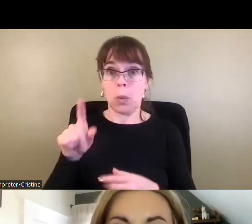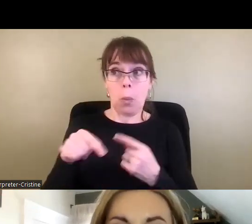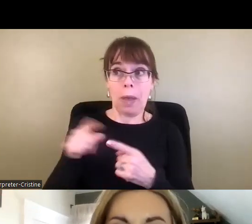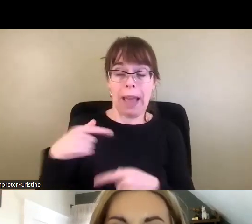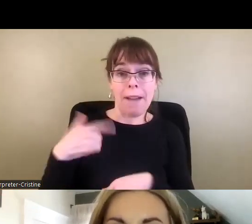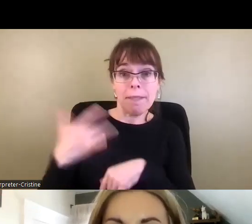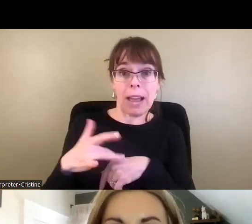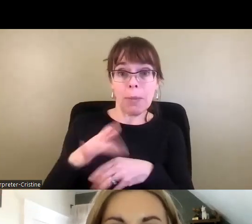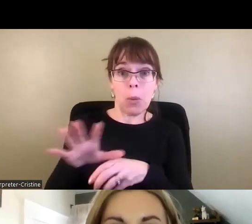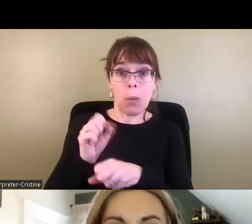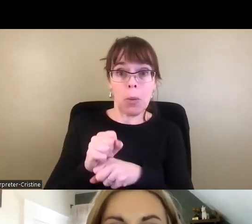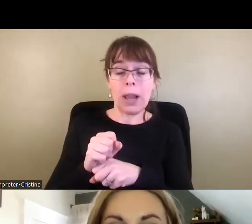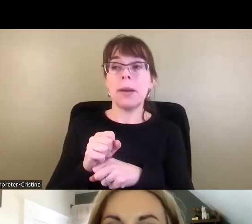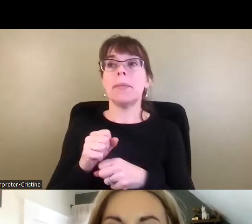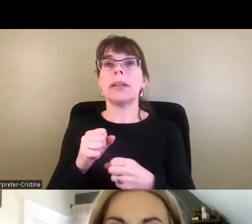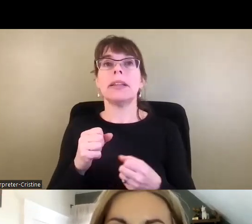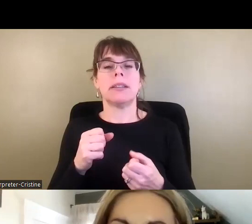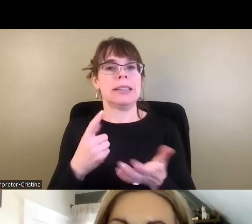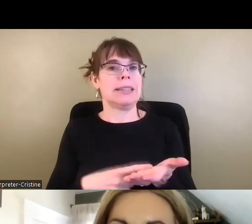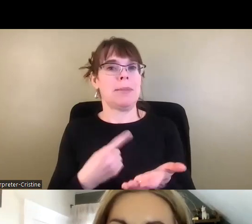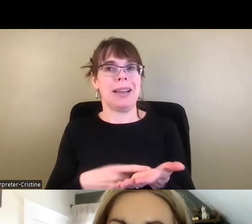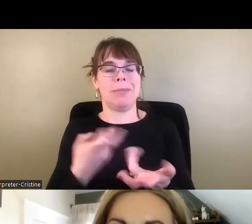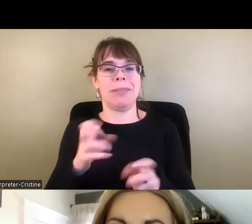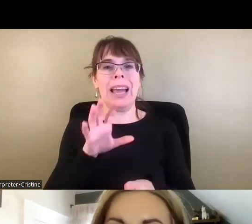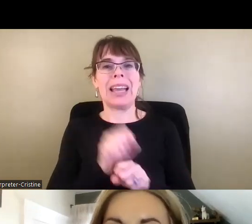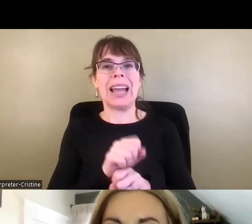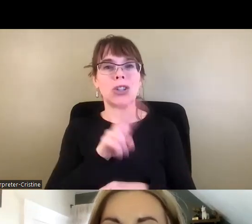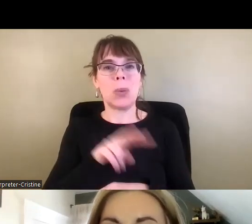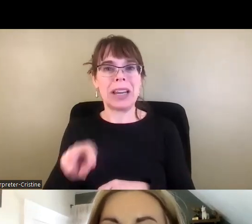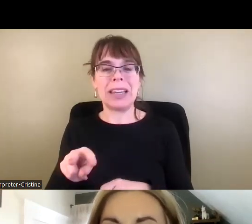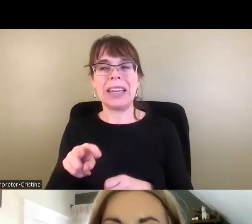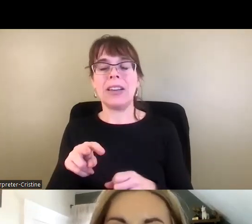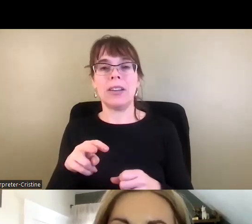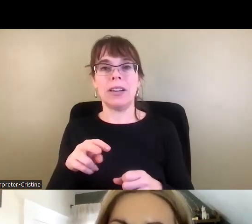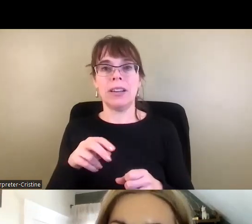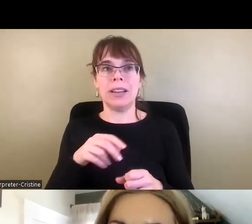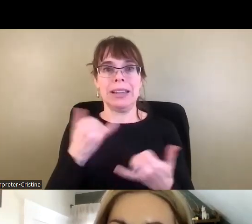Often it's sort of a catch-22 that clients are facing, where this is a very time-sensitive